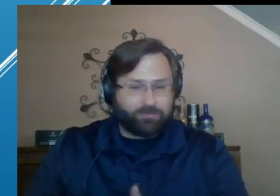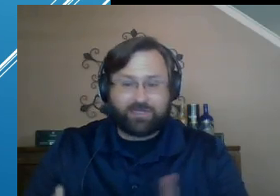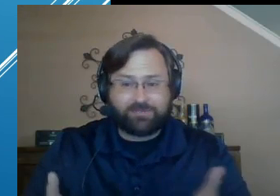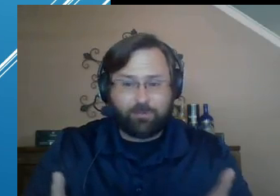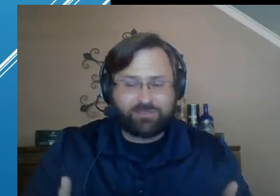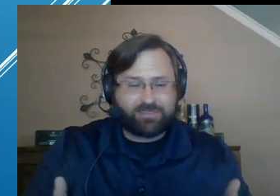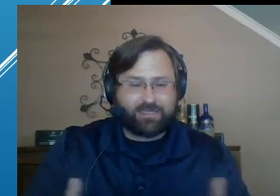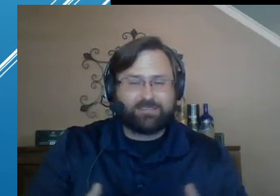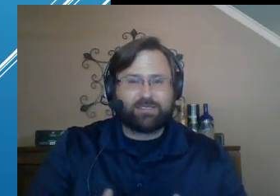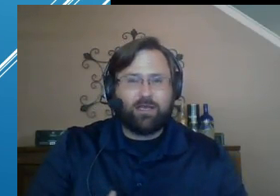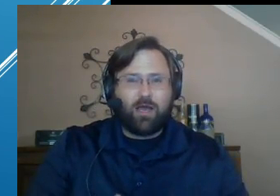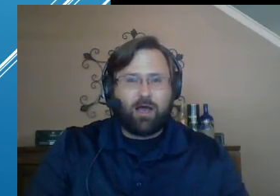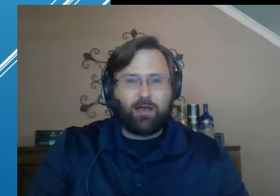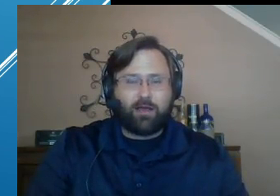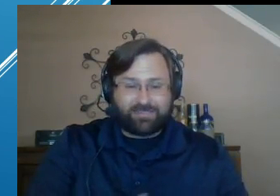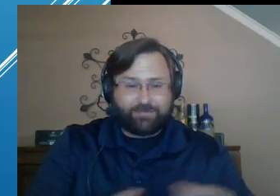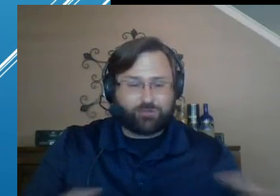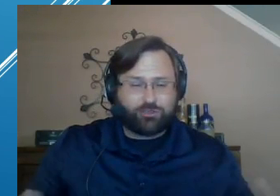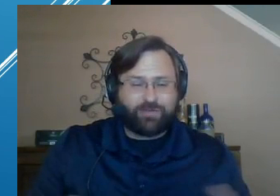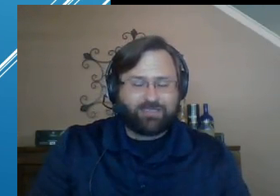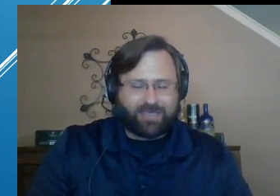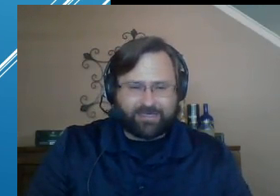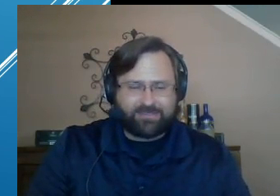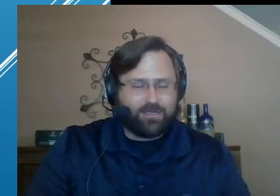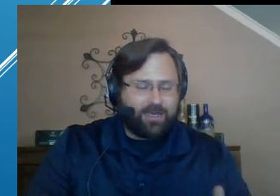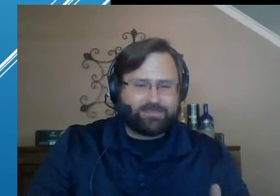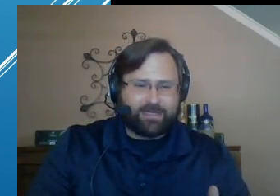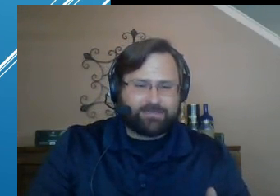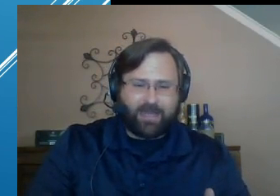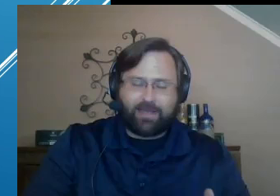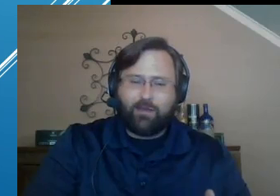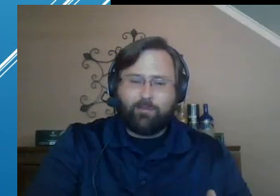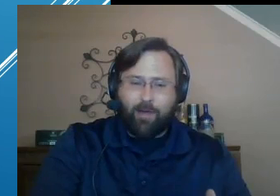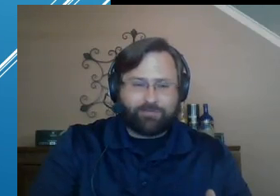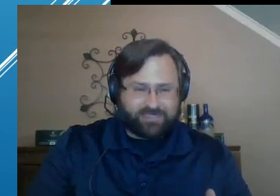as most sentences as the deep structure of English is a sentence like Bob sees